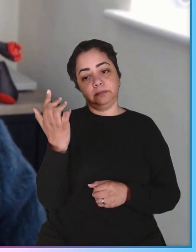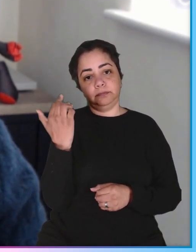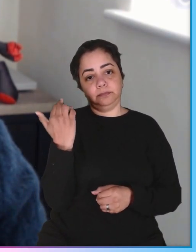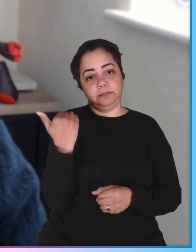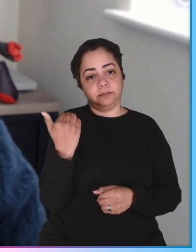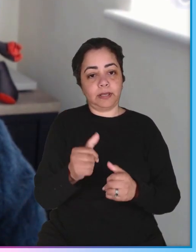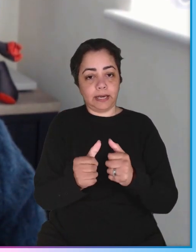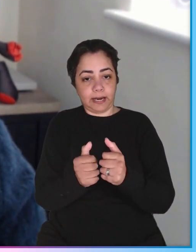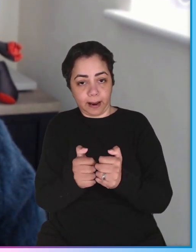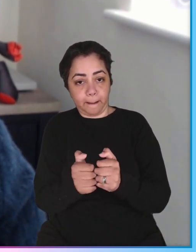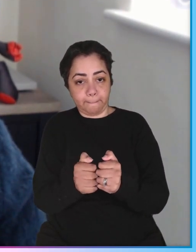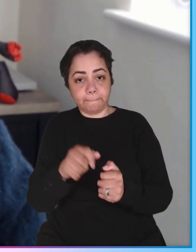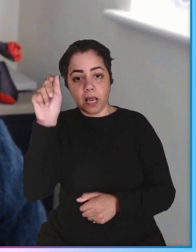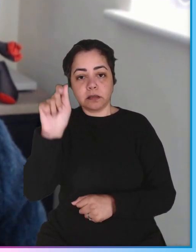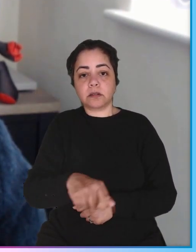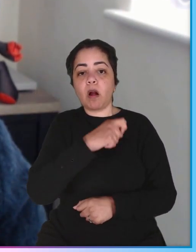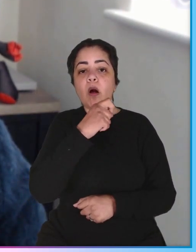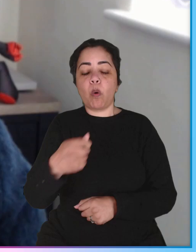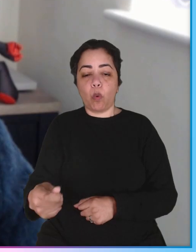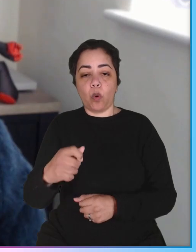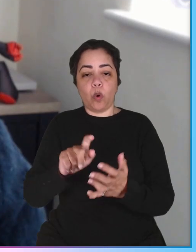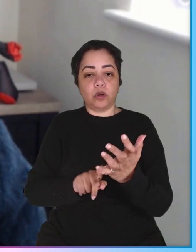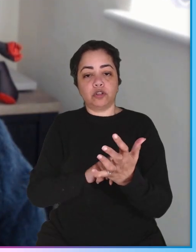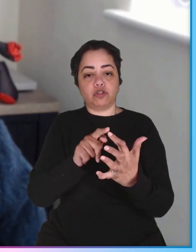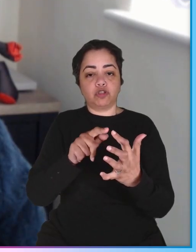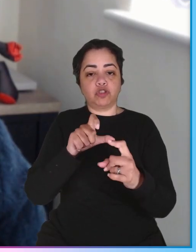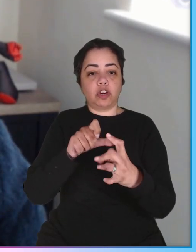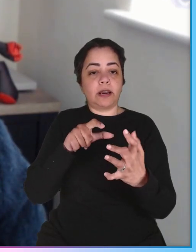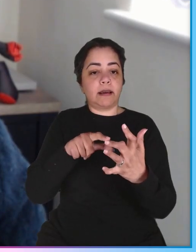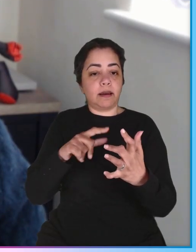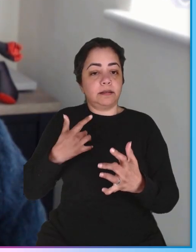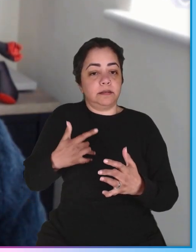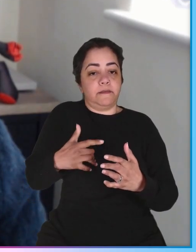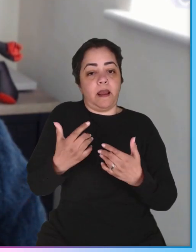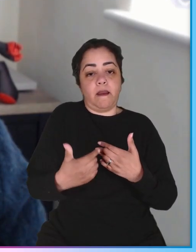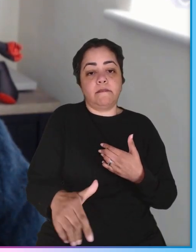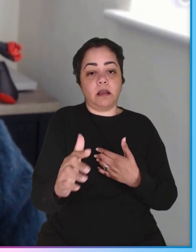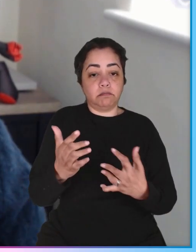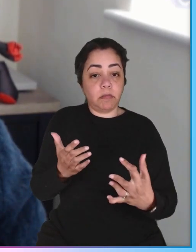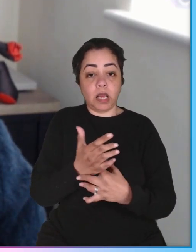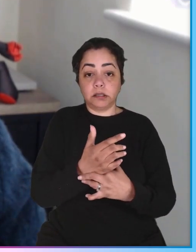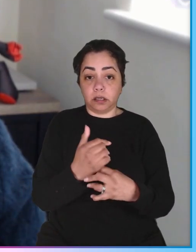Accessibility options unlock my potential